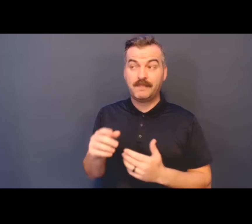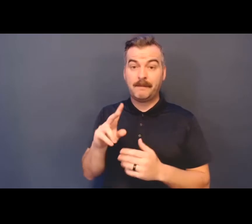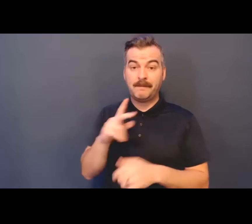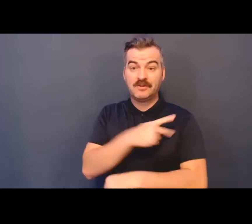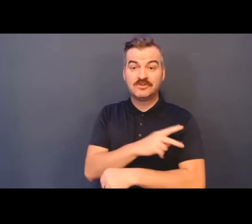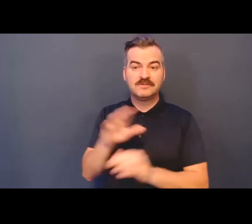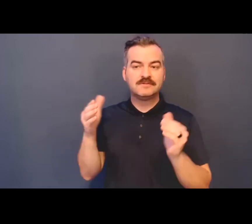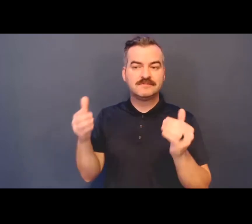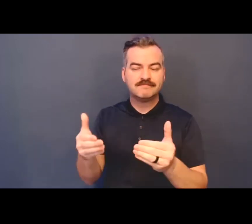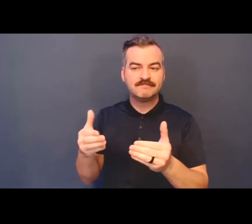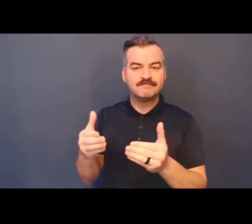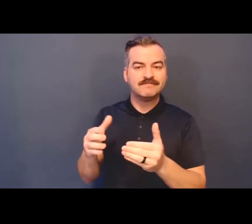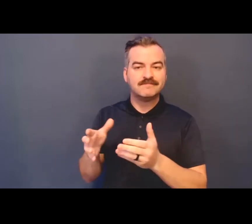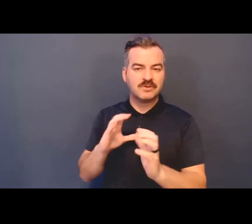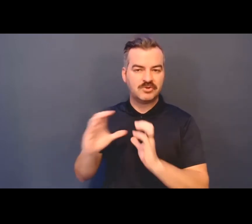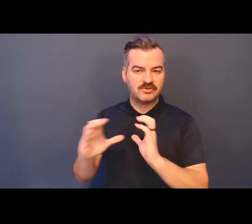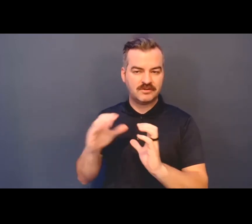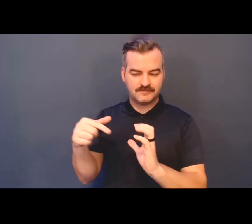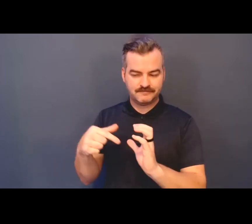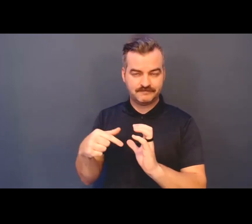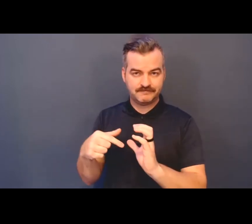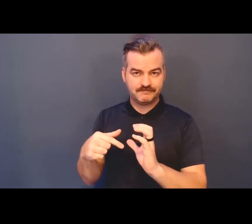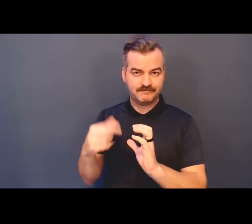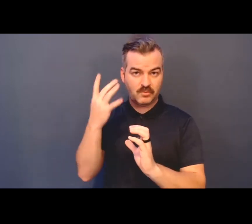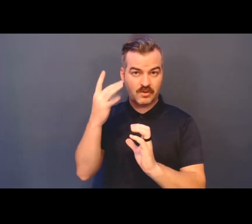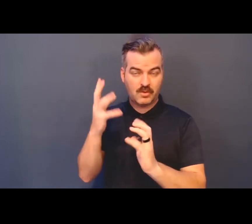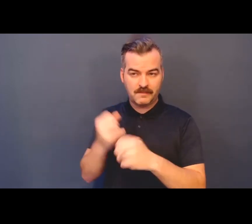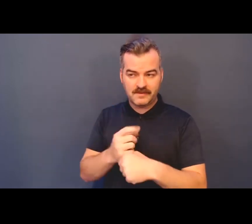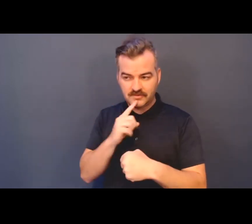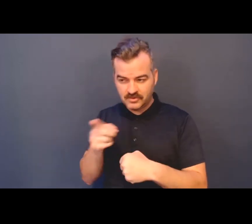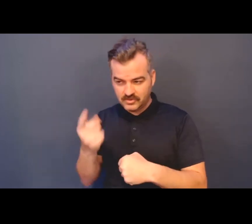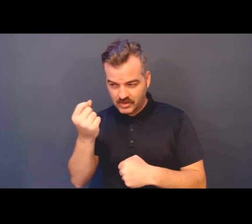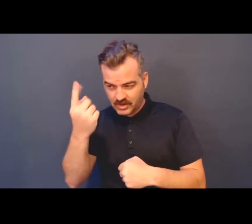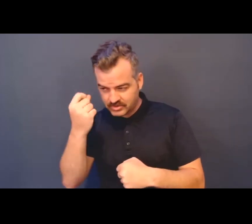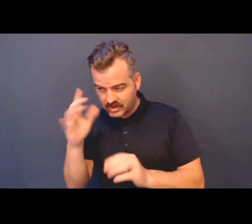15:09:22 This is communication intended to ensure patient, understanding and participation